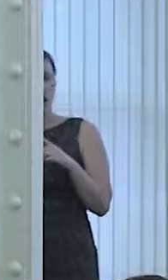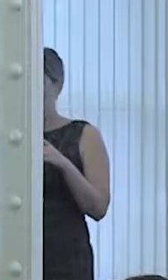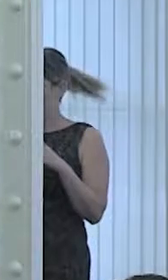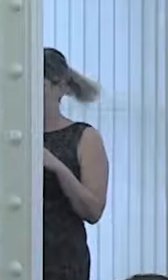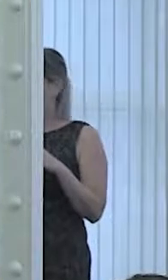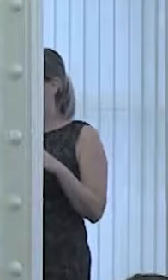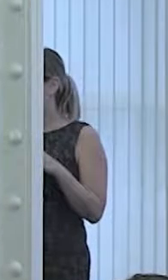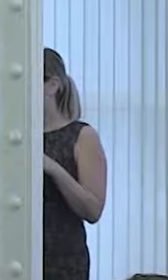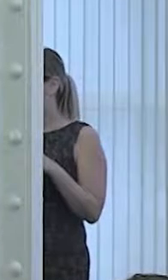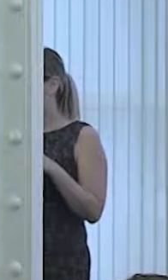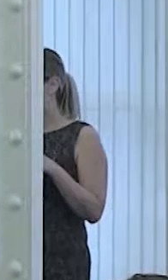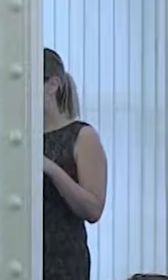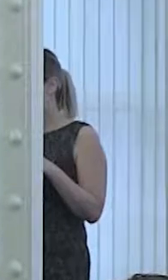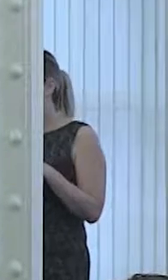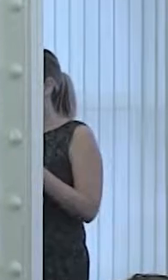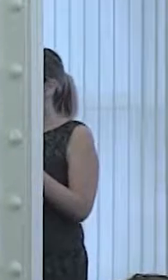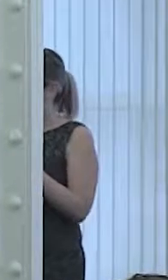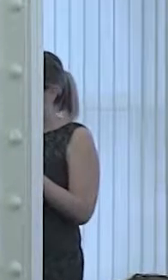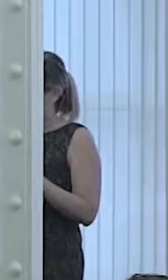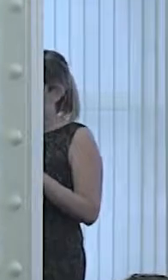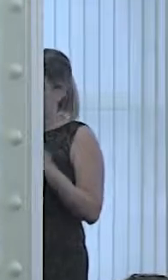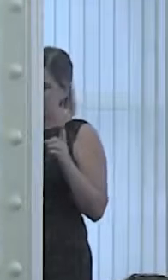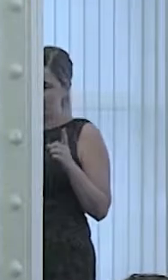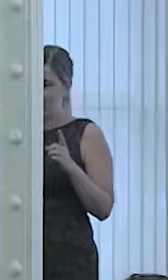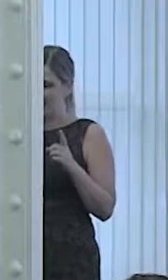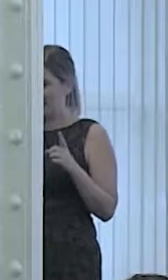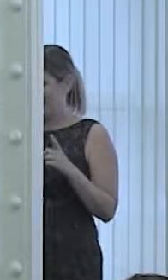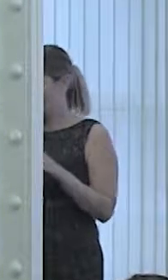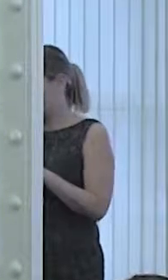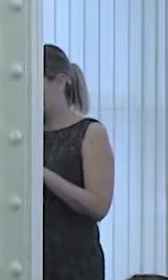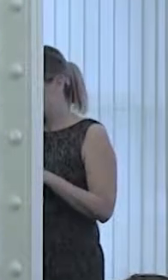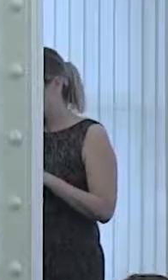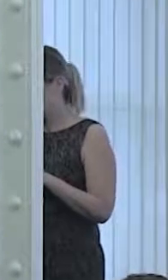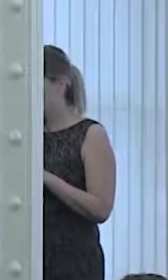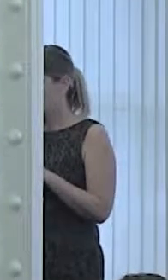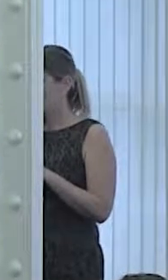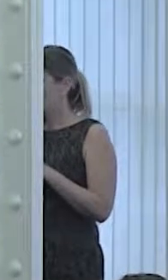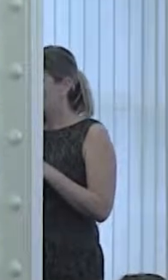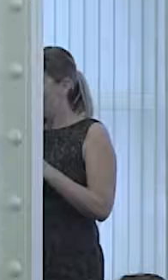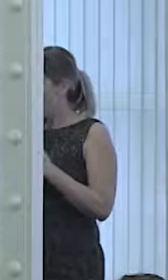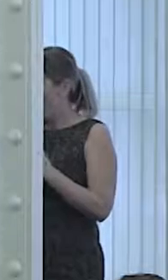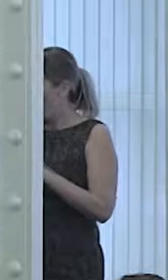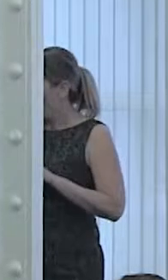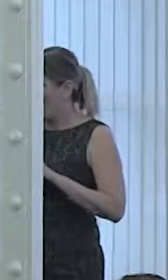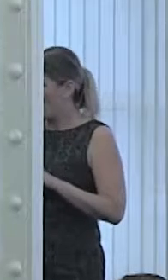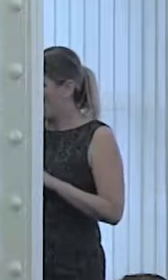dominant, submissive, sadism and masochism. Not all people who are into kink will say that they're